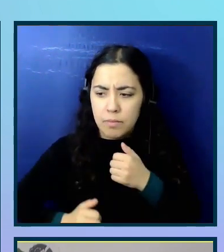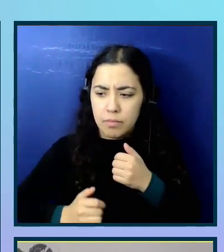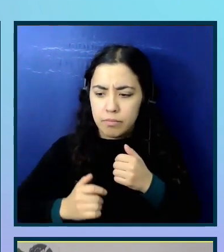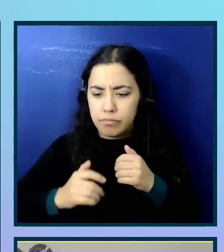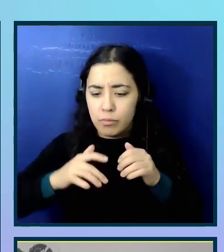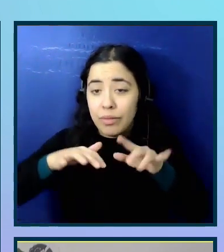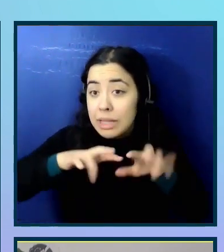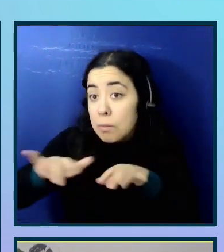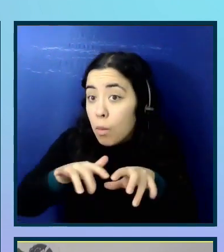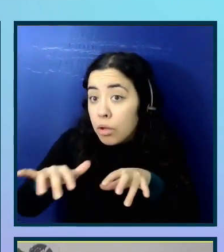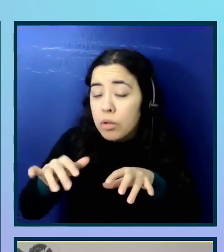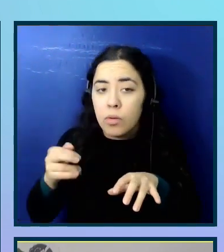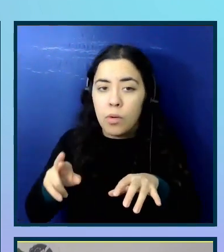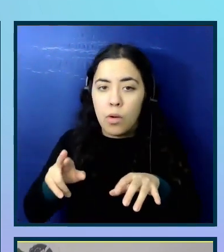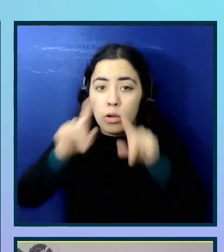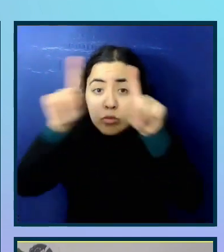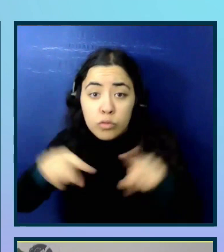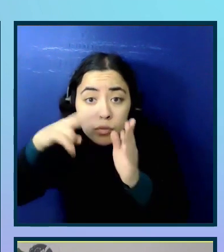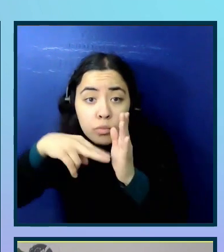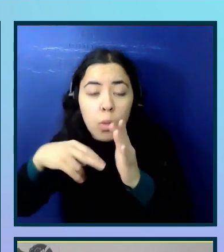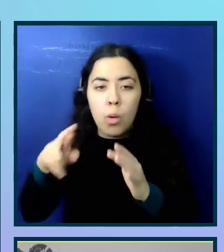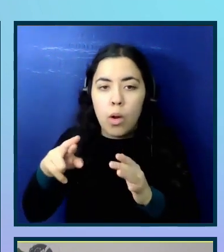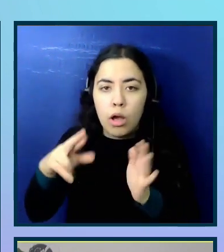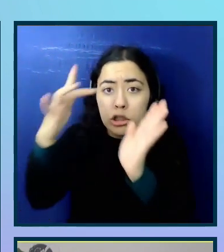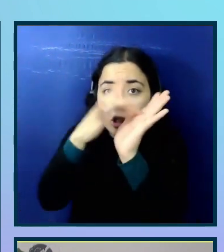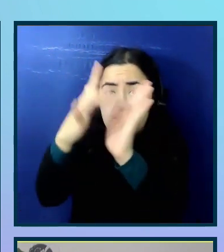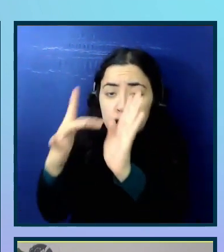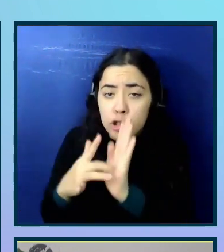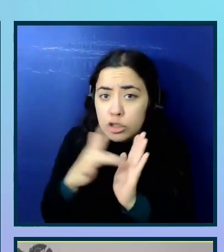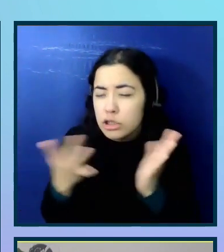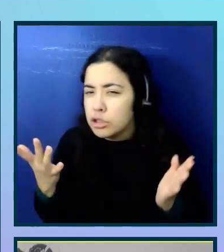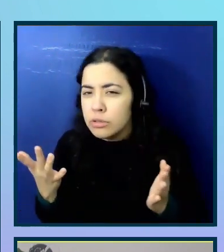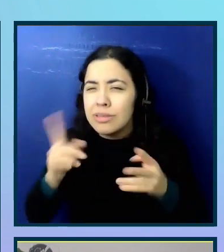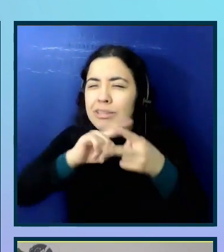How will you work on touchscreen? What will you screen red, et cetera, et cetera?